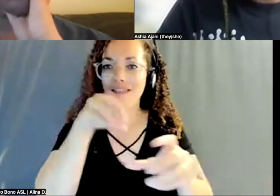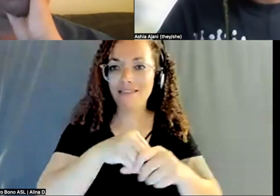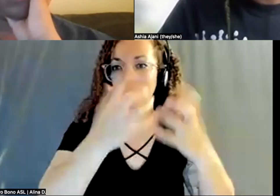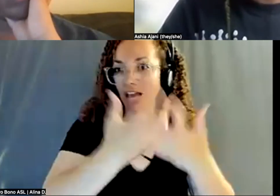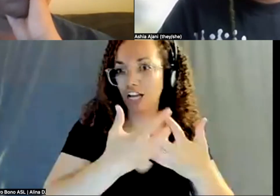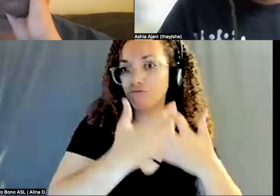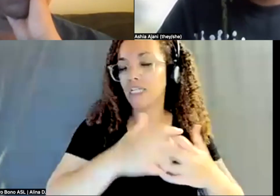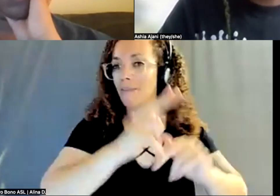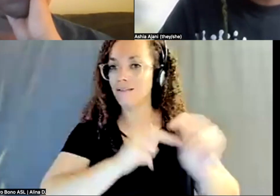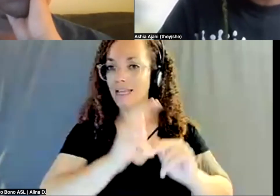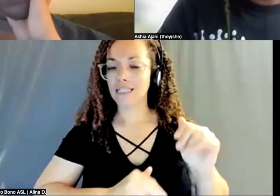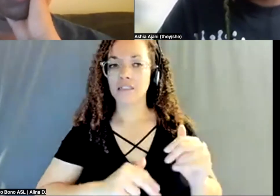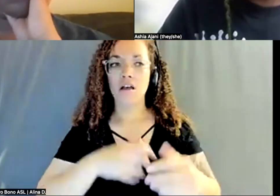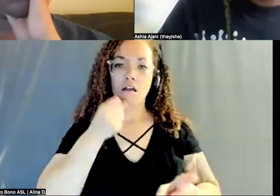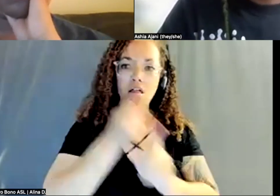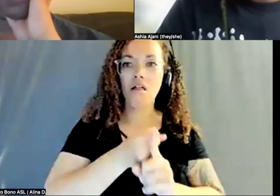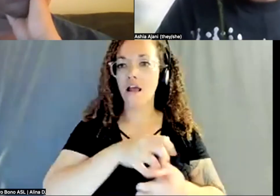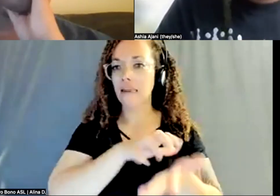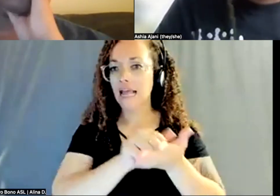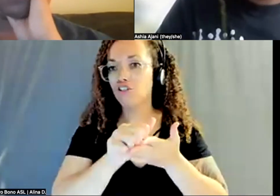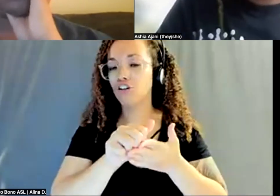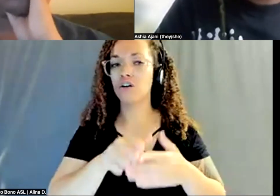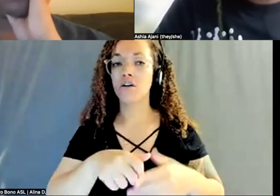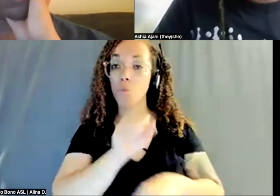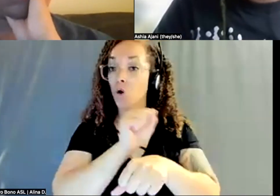are doing this because they have to not because they want to, that's not part of the conversation.